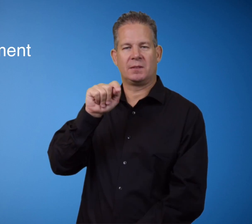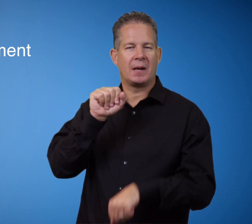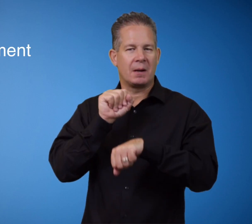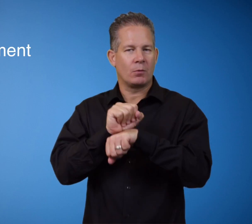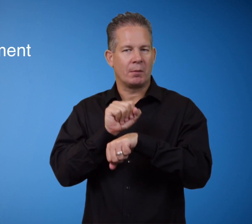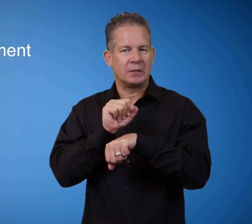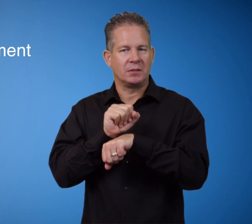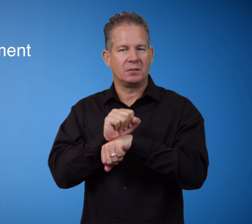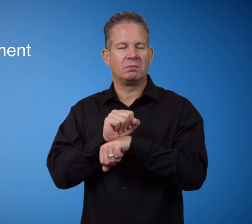Employment.